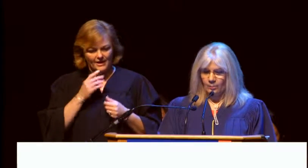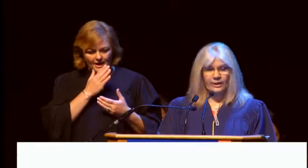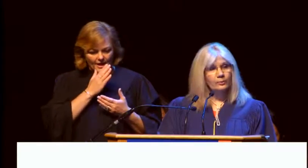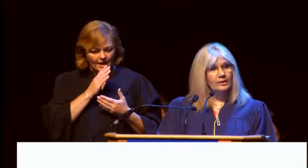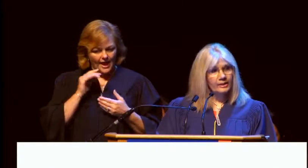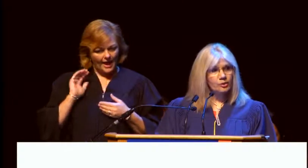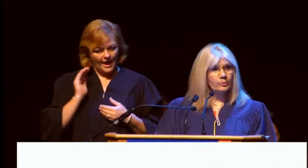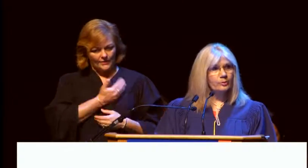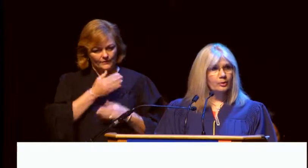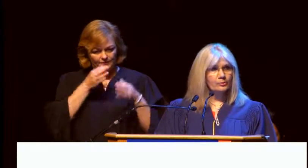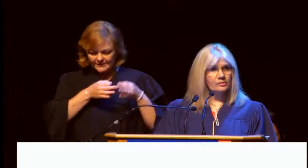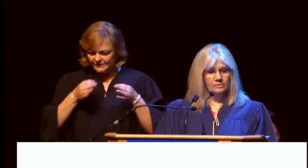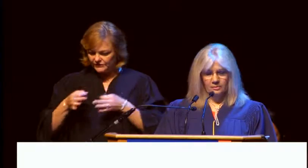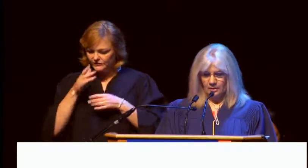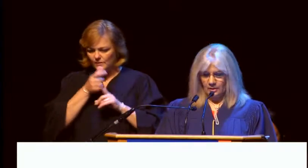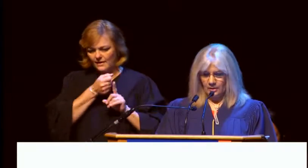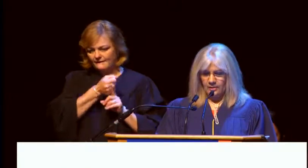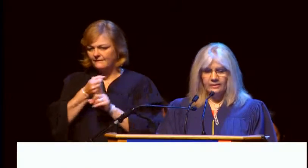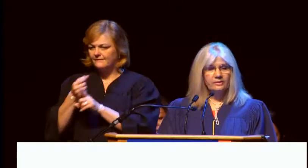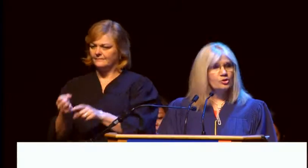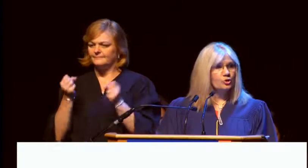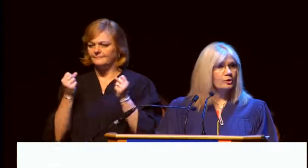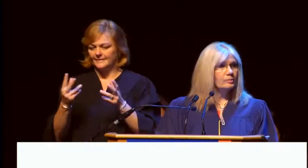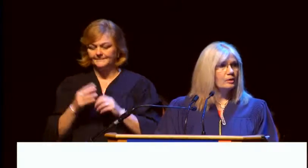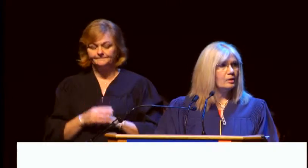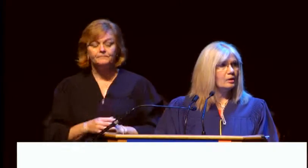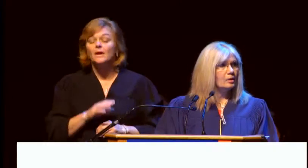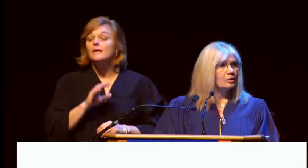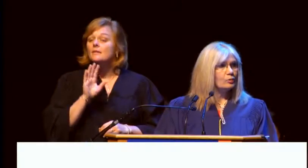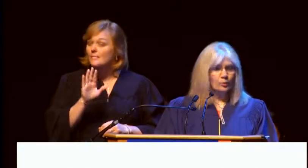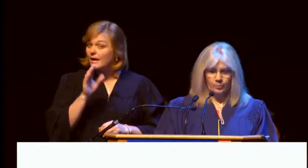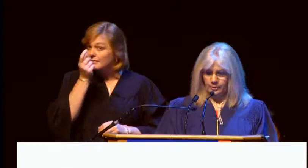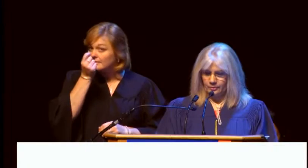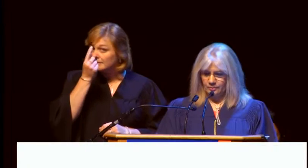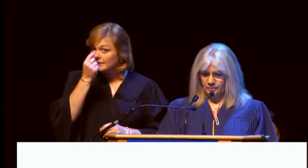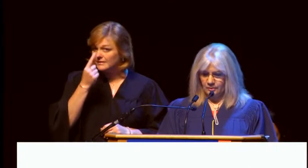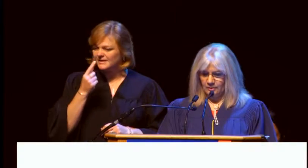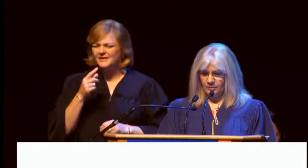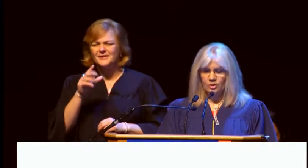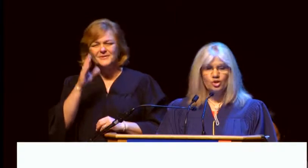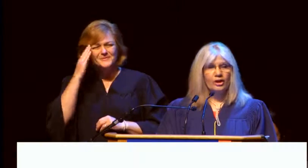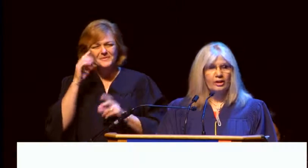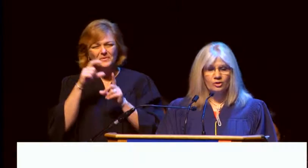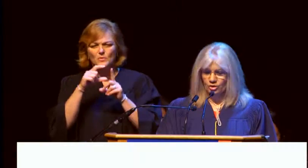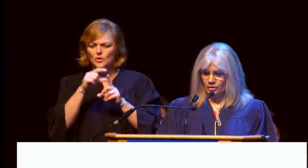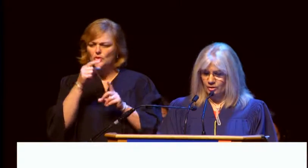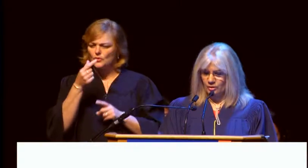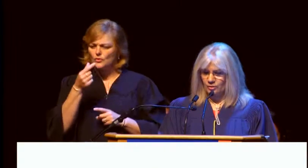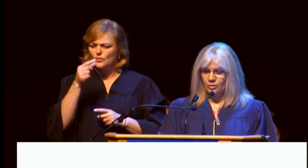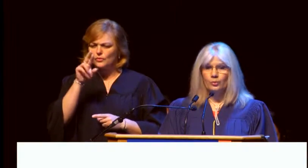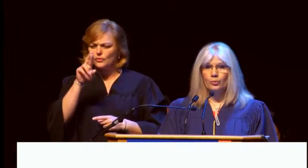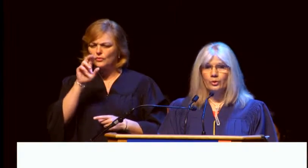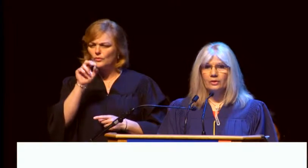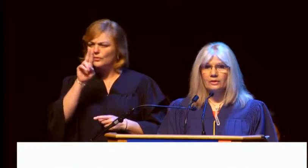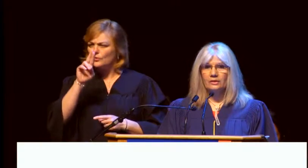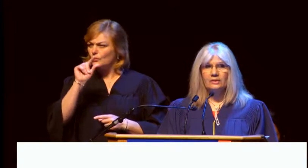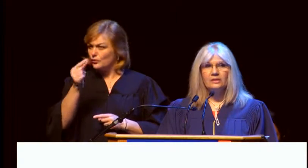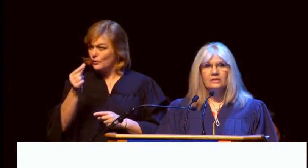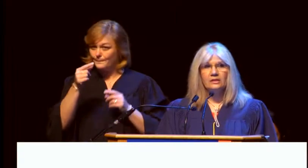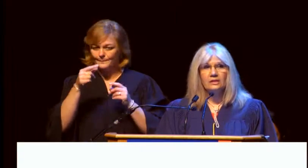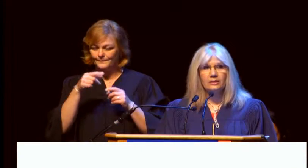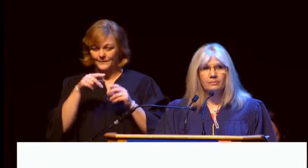BUT I WOULD LIKE TO PROPOSE THAT THE TERM "GROUP" BE CHANGED TO THE WORD 'TEAM".